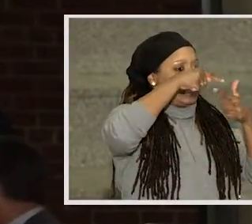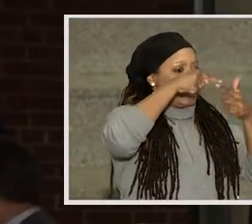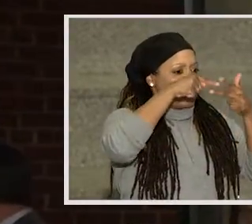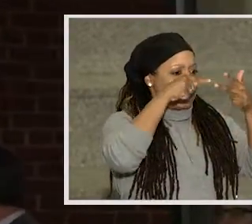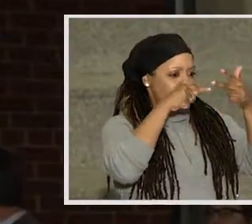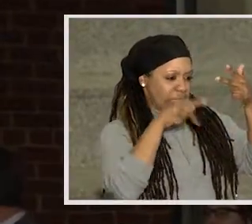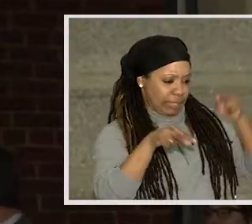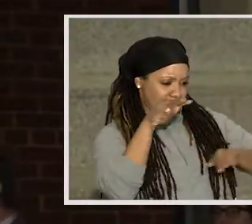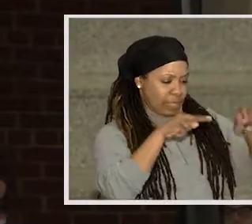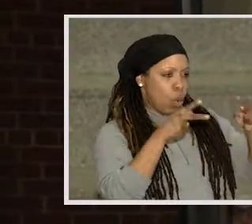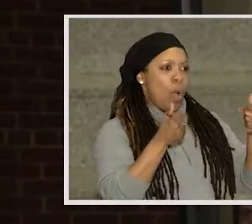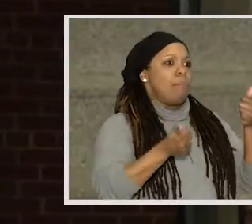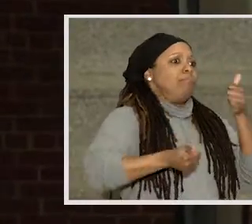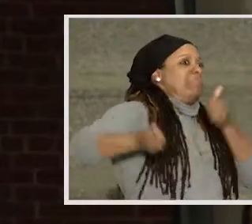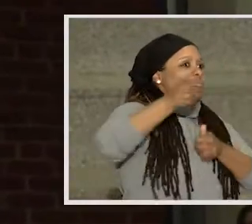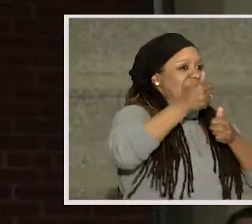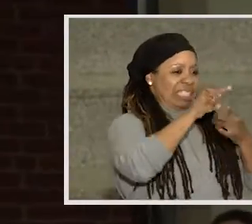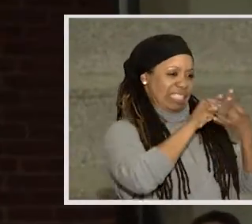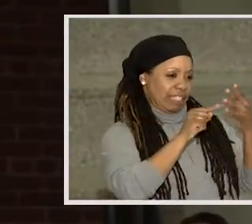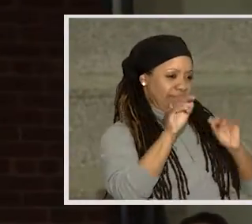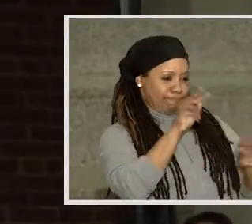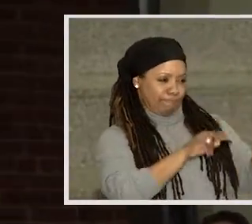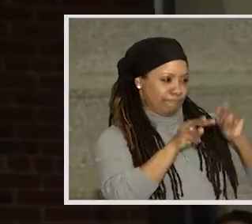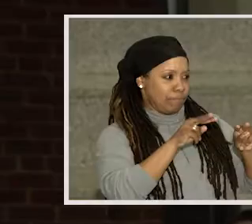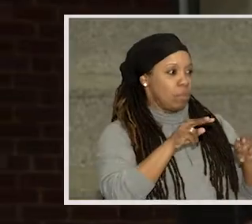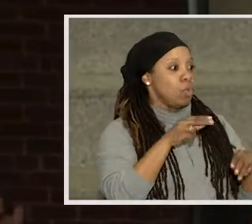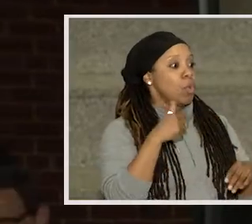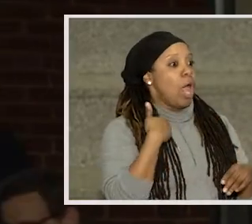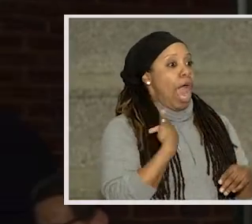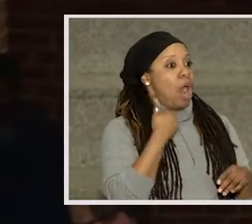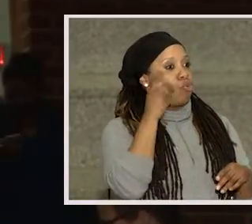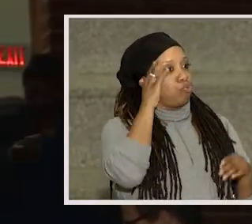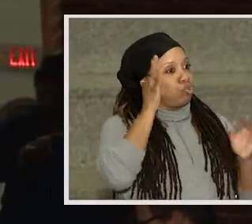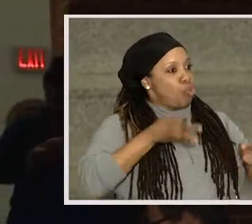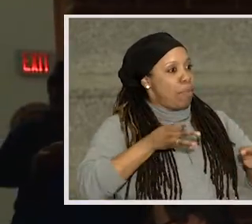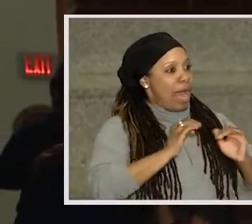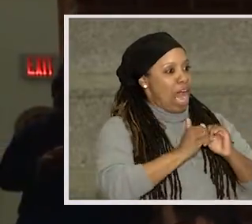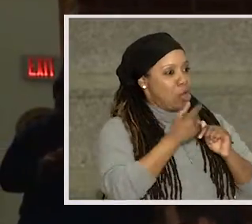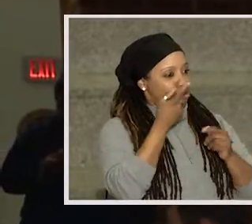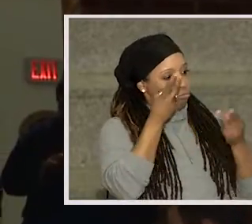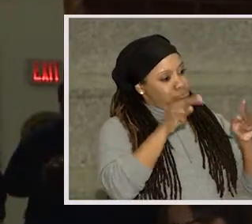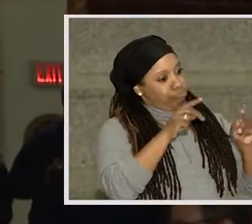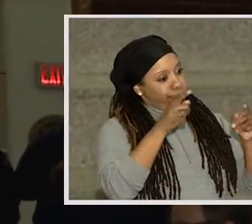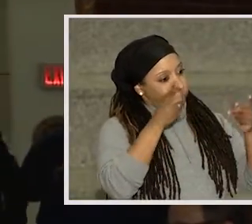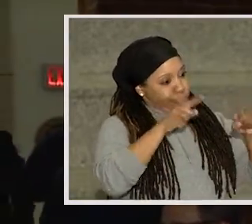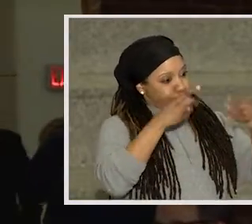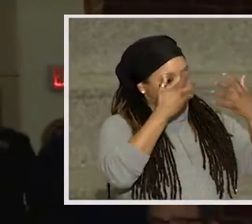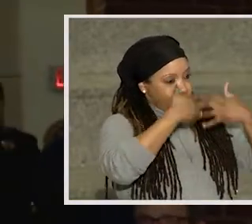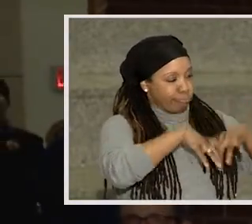CHANGE WASHINGTON, D.C. MORE OVER, THE SECOND THING IS AROUND HOUSING. I KNOW I HEARD VERY CLEARLY AT